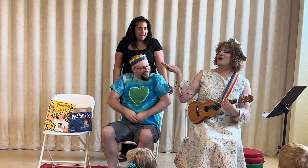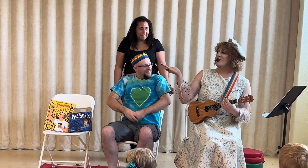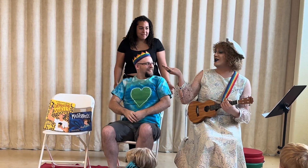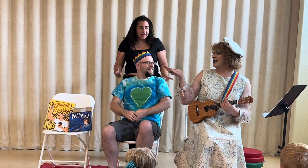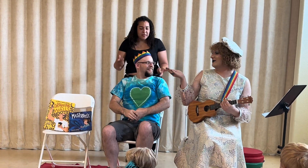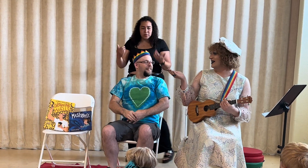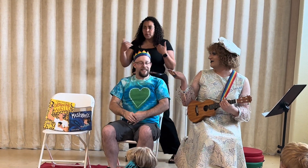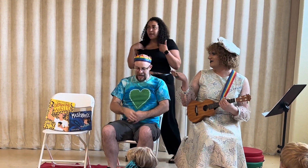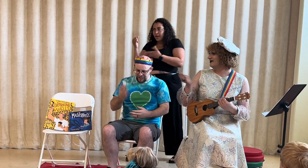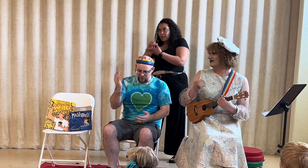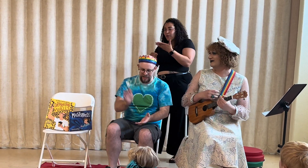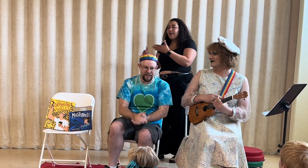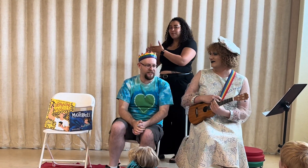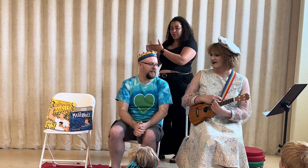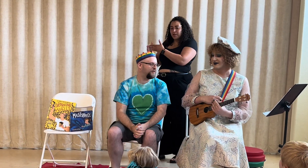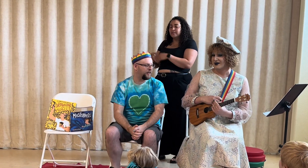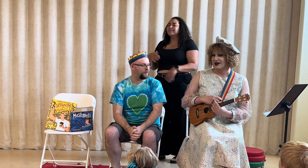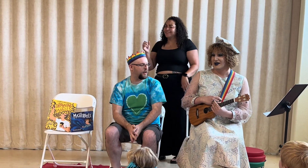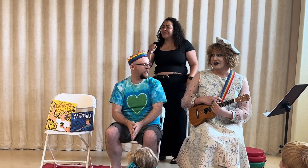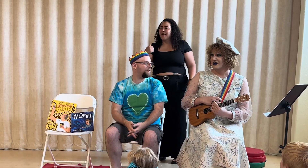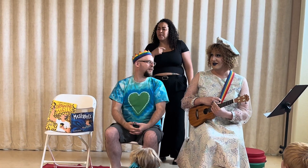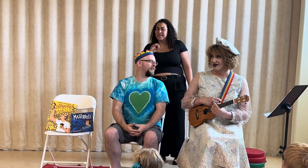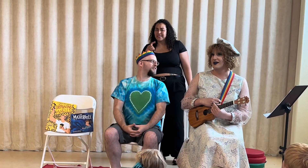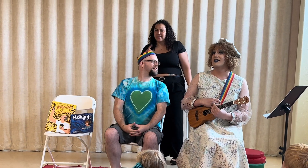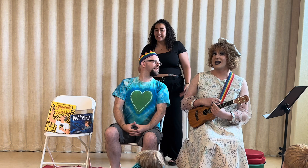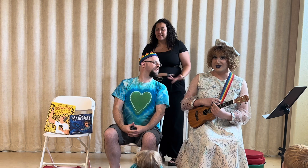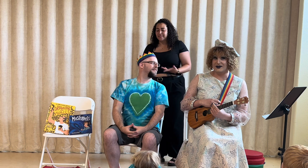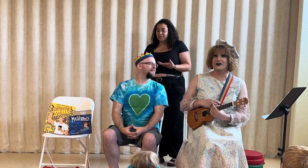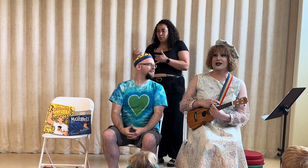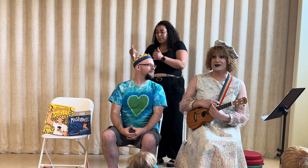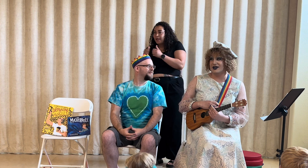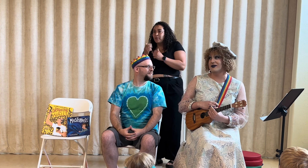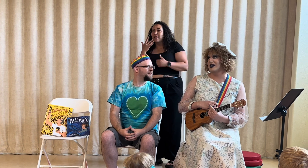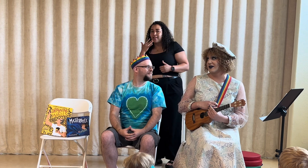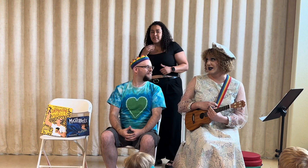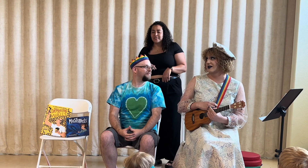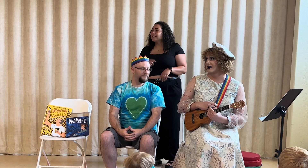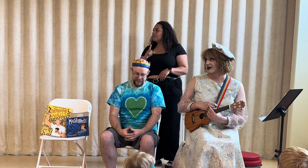Corner, didn't we? AARON: Yes, we did indeed. We played with colors. CALI: That was, that was really, really fun.